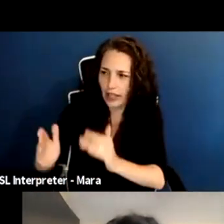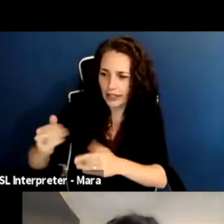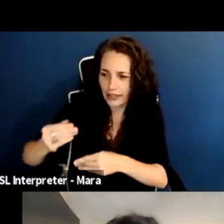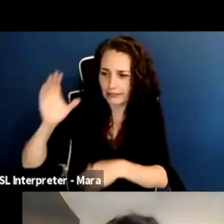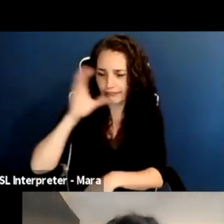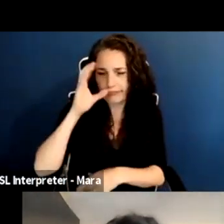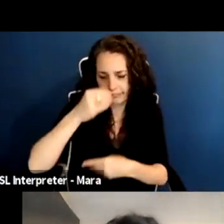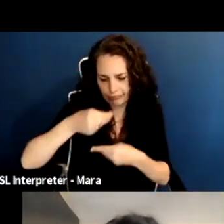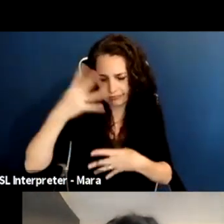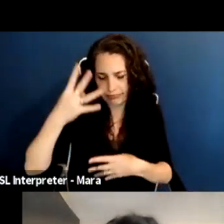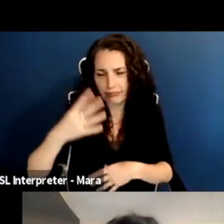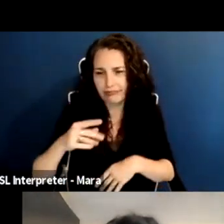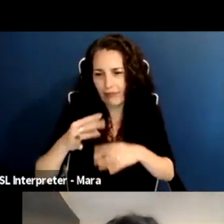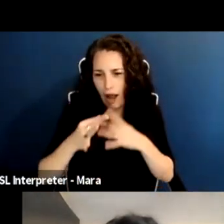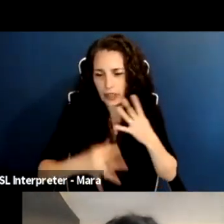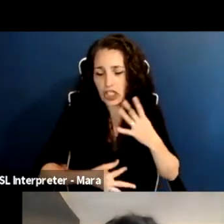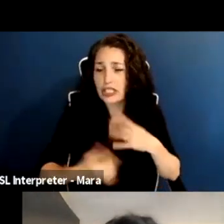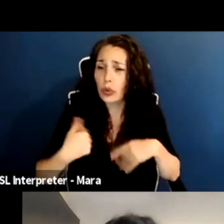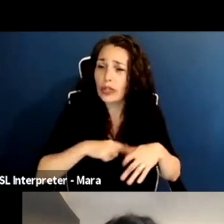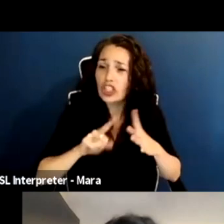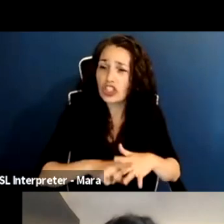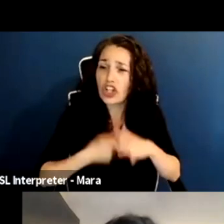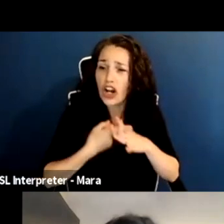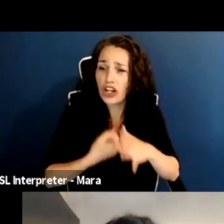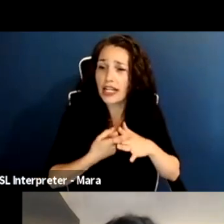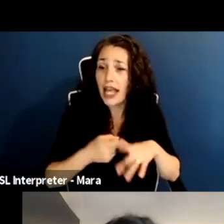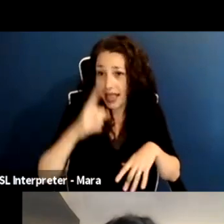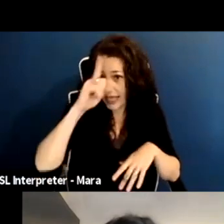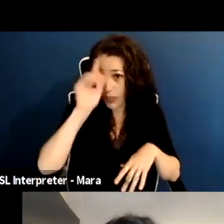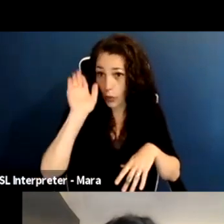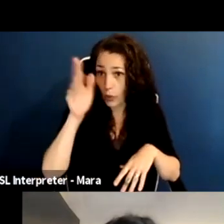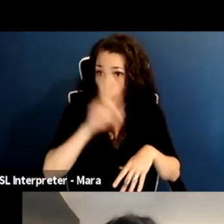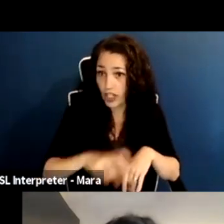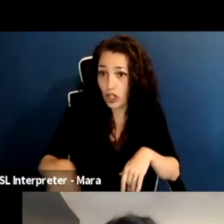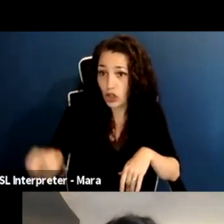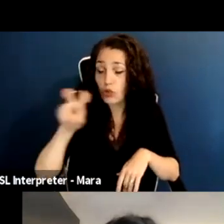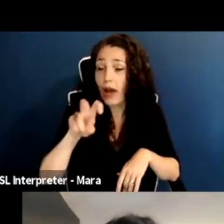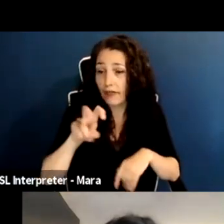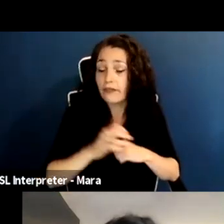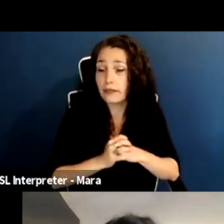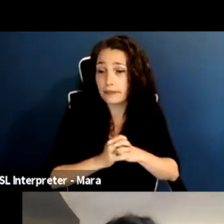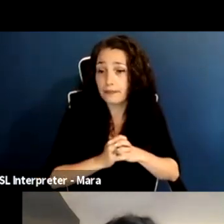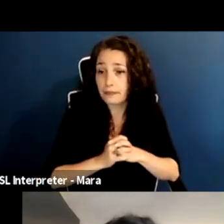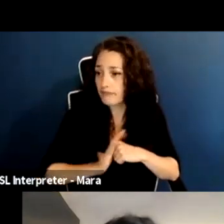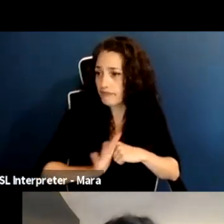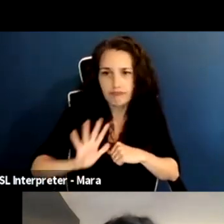And we actually had started the series thinking we were gonna be traveling around the world,